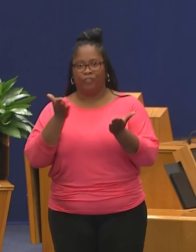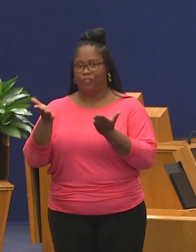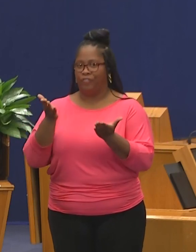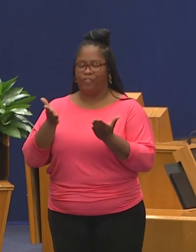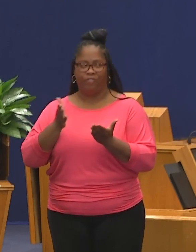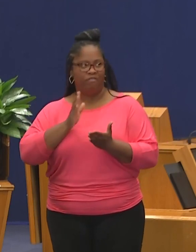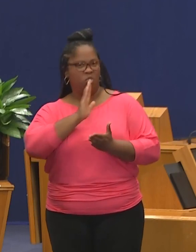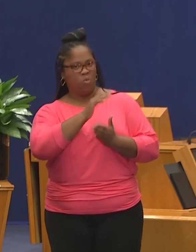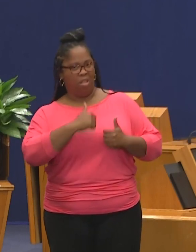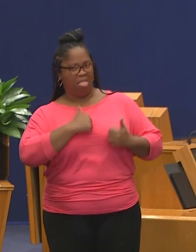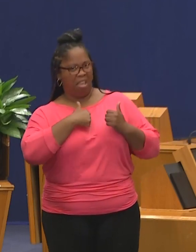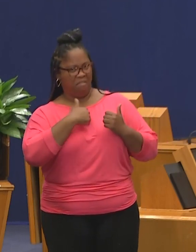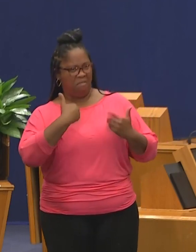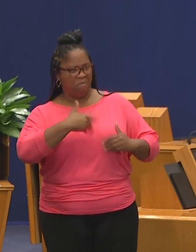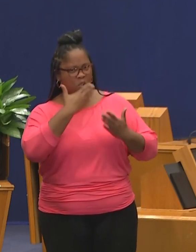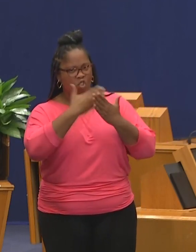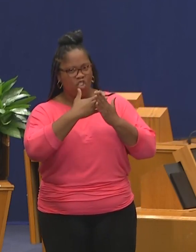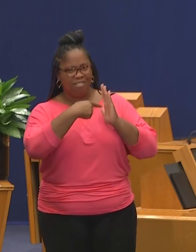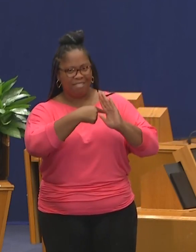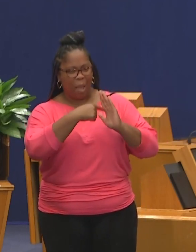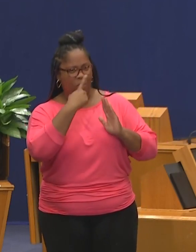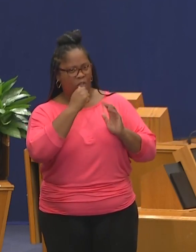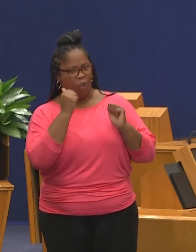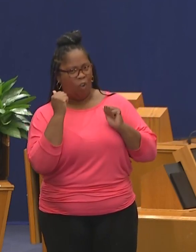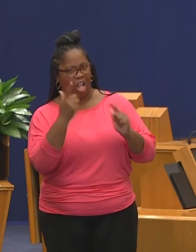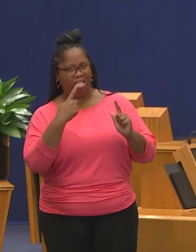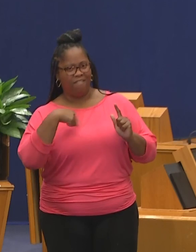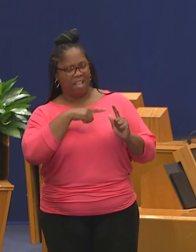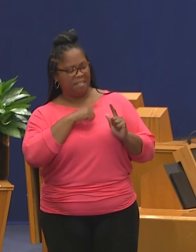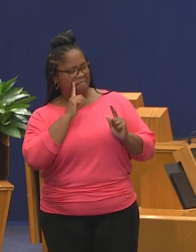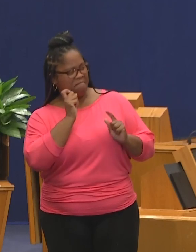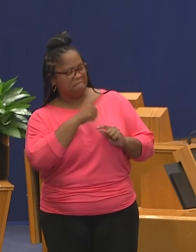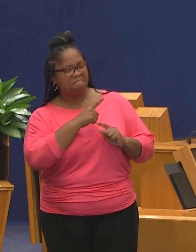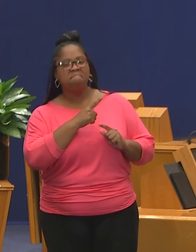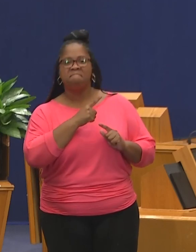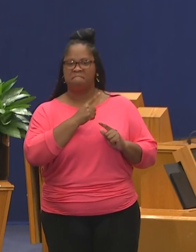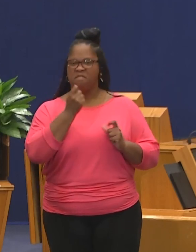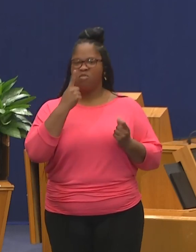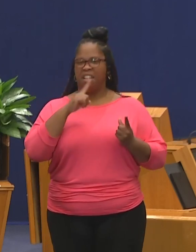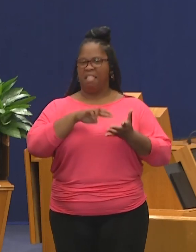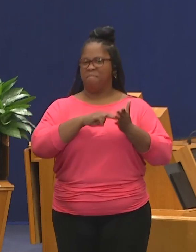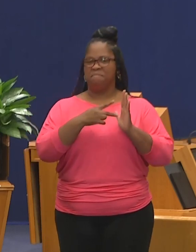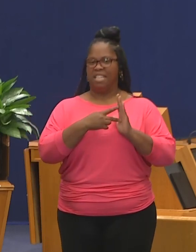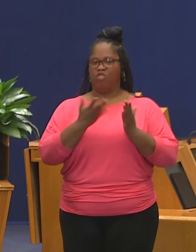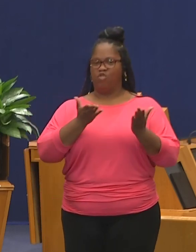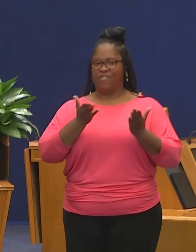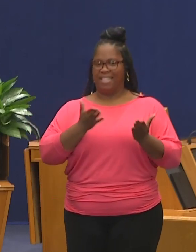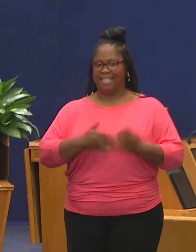AND EVERY DAY YOU LIVE YOUR LIFE AS AN EXAMPLE TO ALL OF US FOR